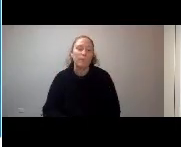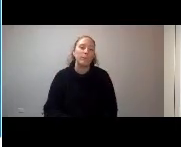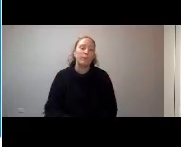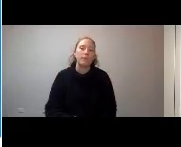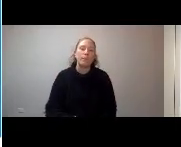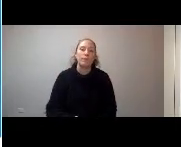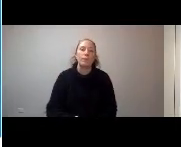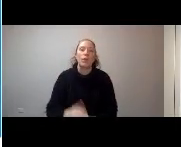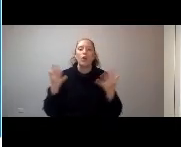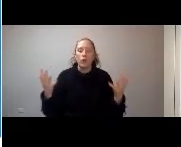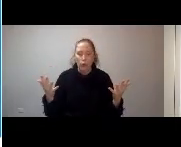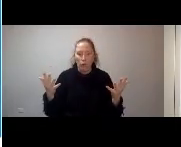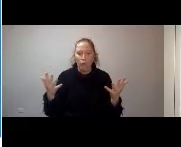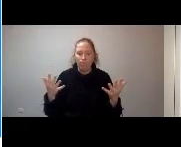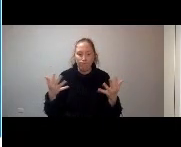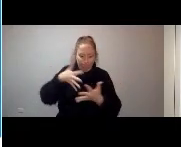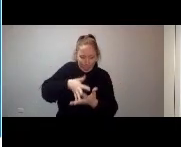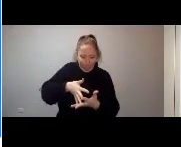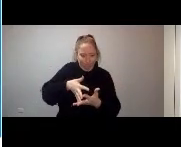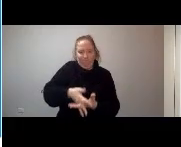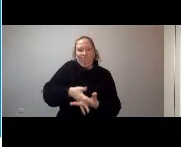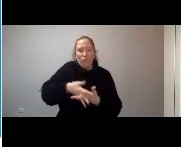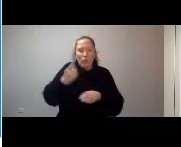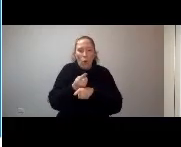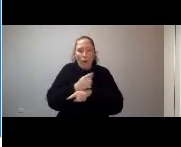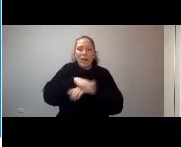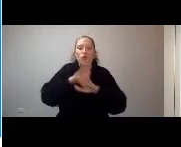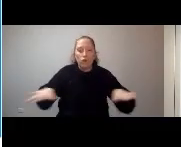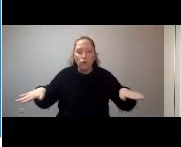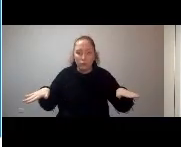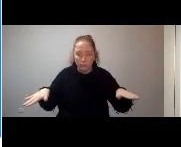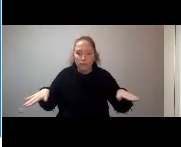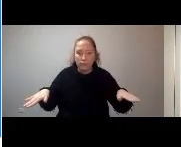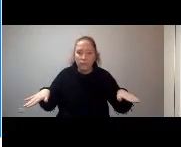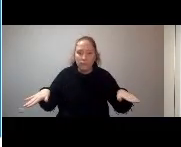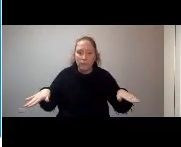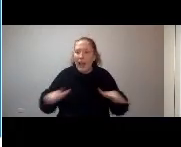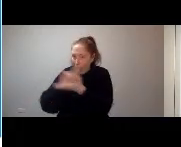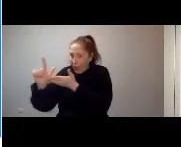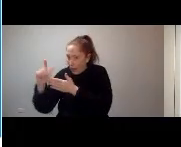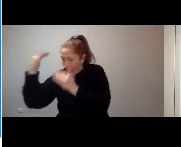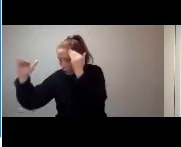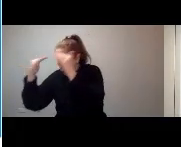I think you've got this lovely sort of ability. We're going to talk later about adults. I want to anchor us in children.